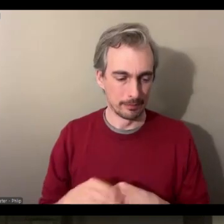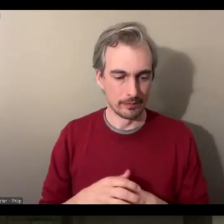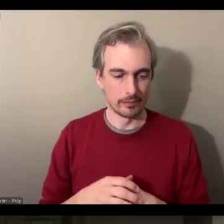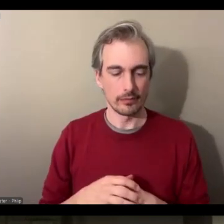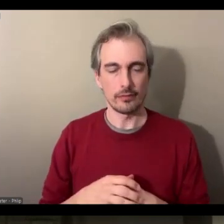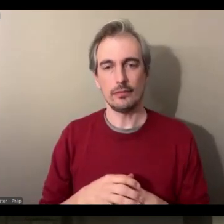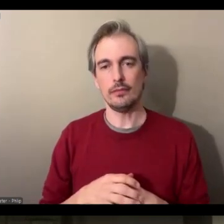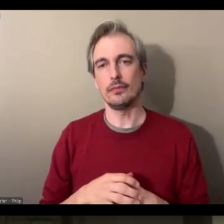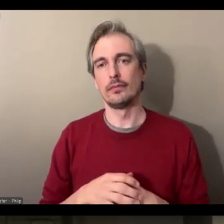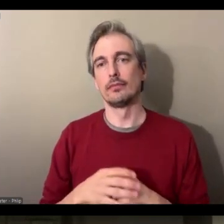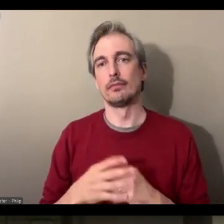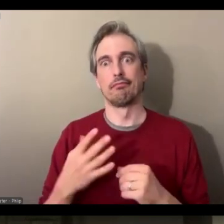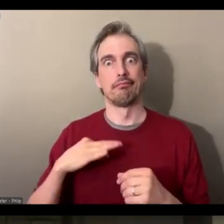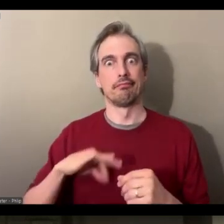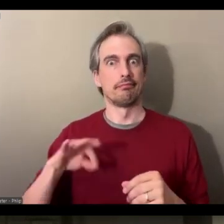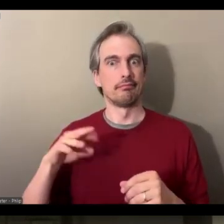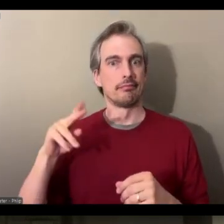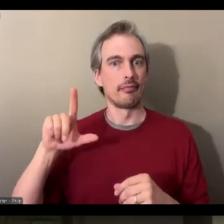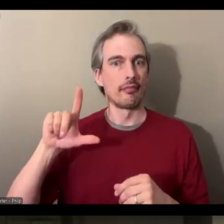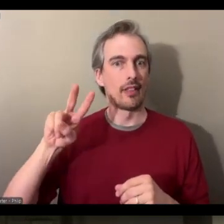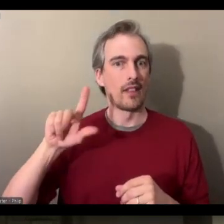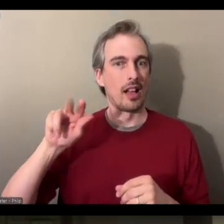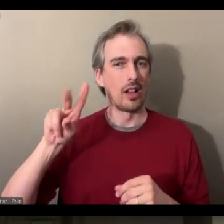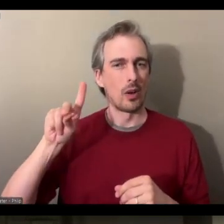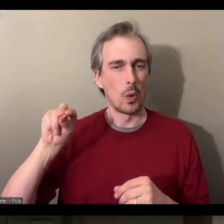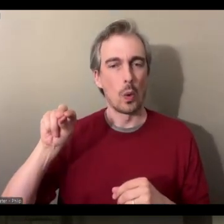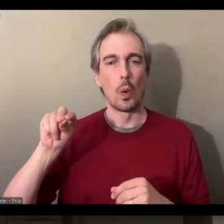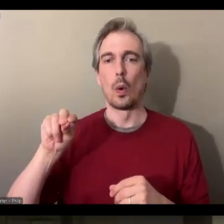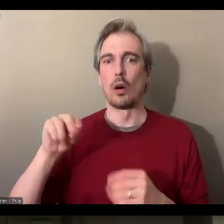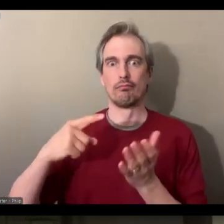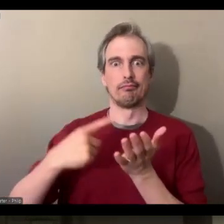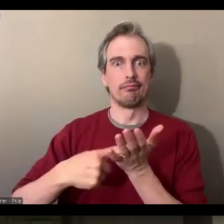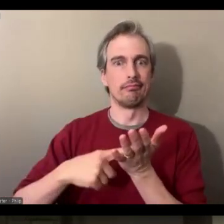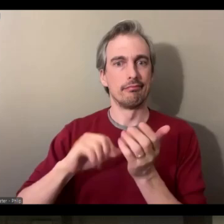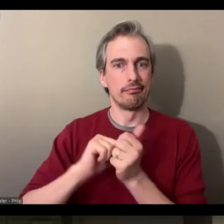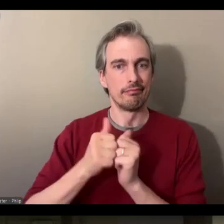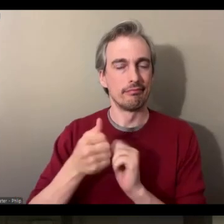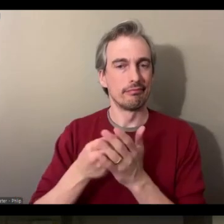maps and purchase paths. Because it was when we developed that product that PAC uses, which